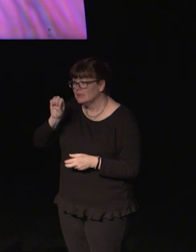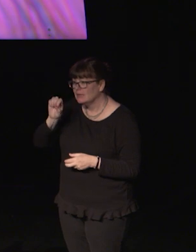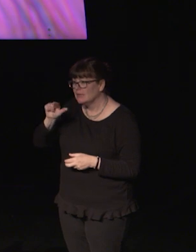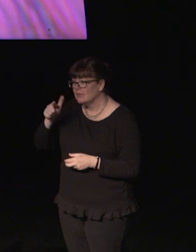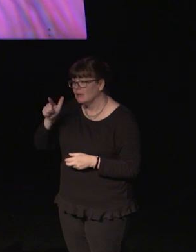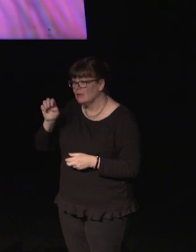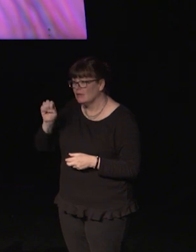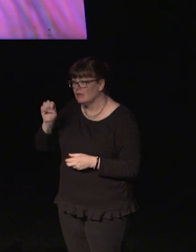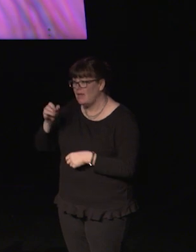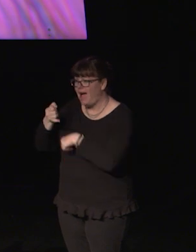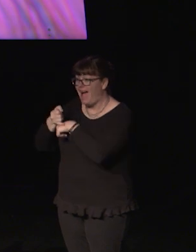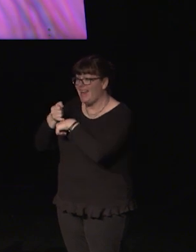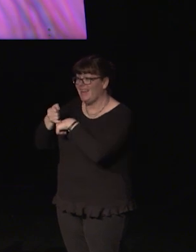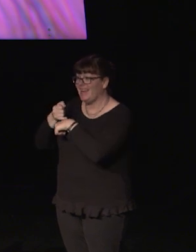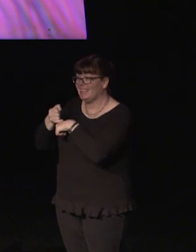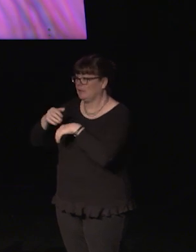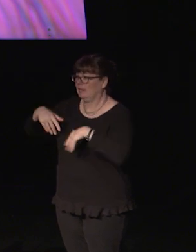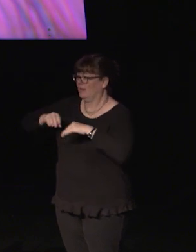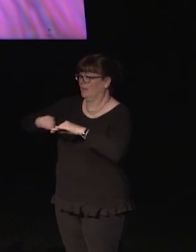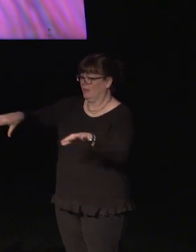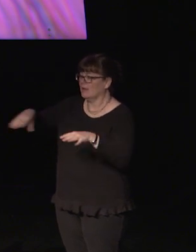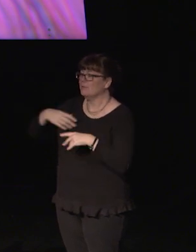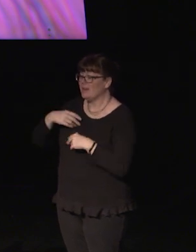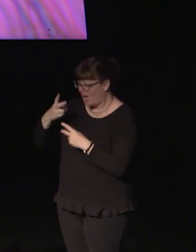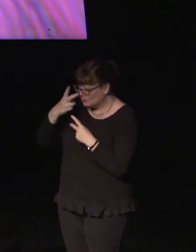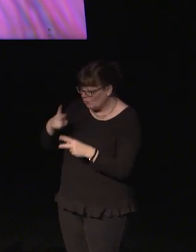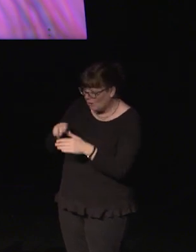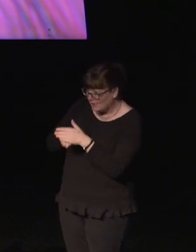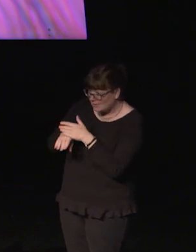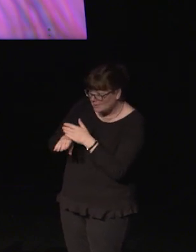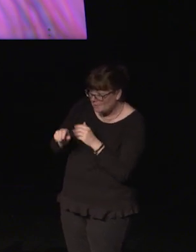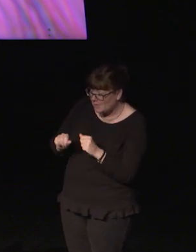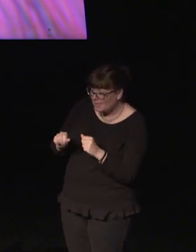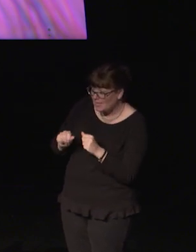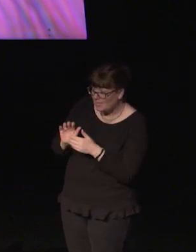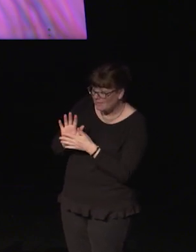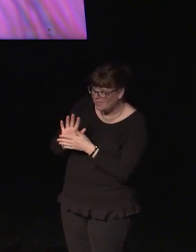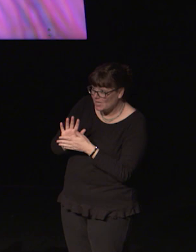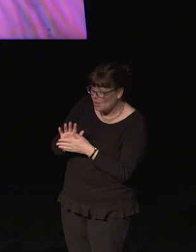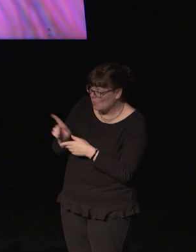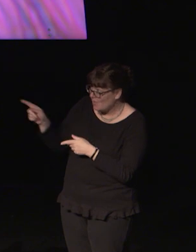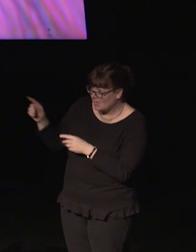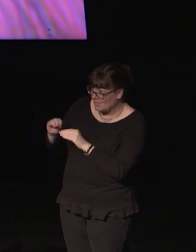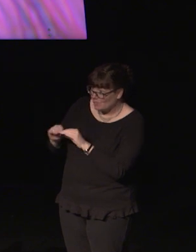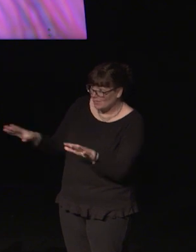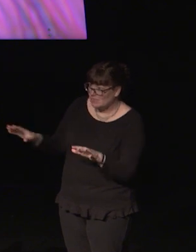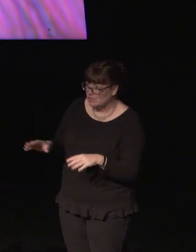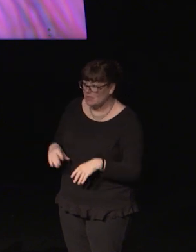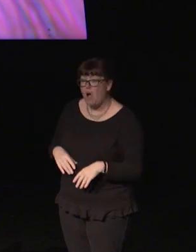but I saw the accessibility video that he released. He's like, "Hey, check this out.